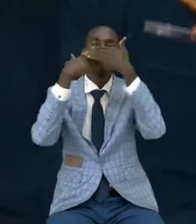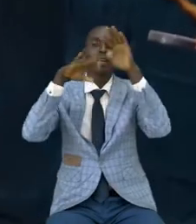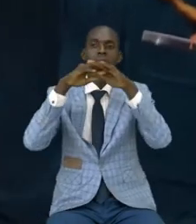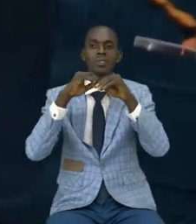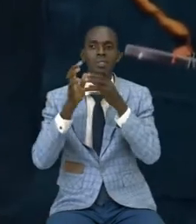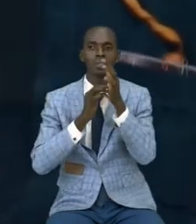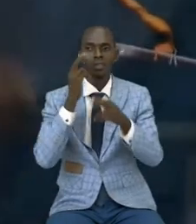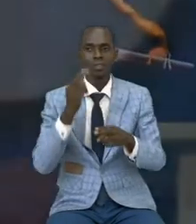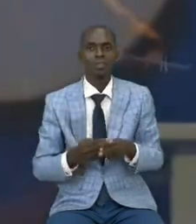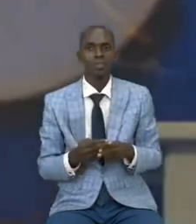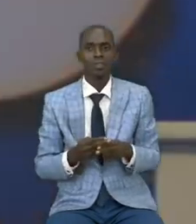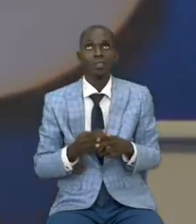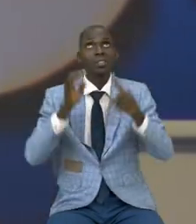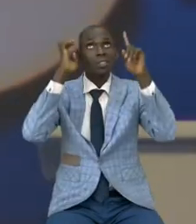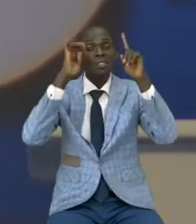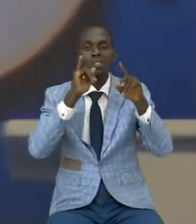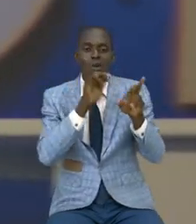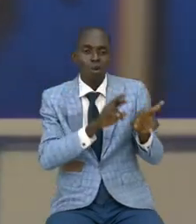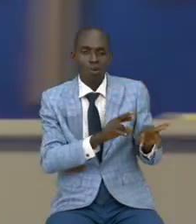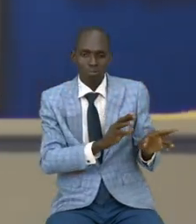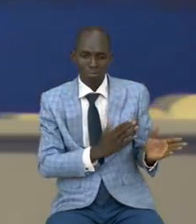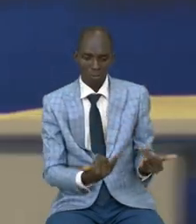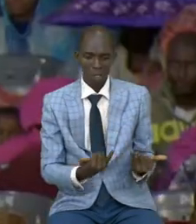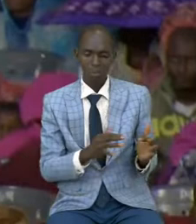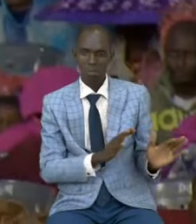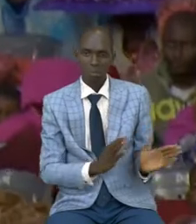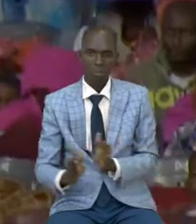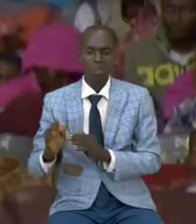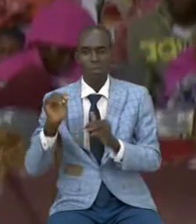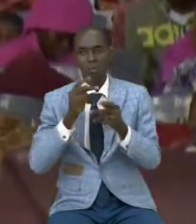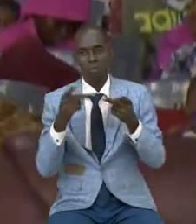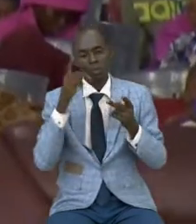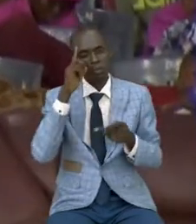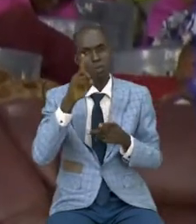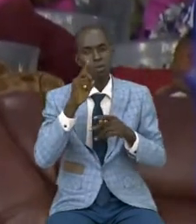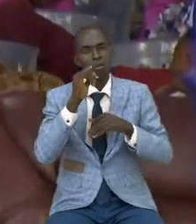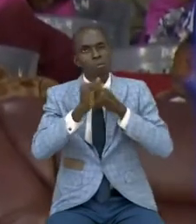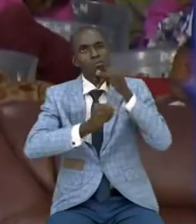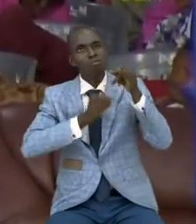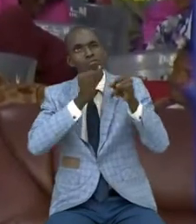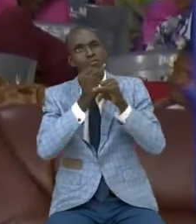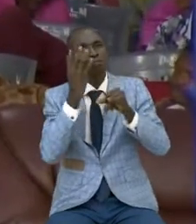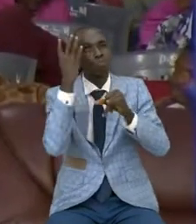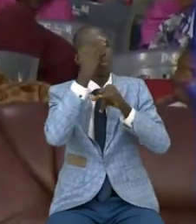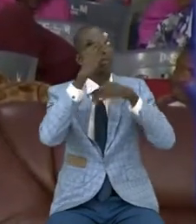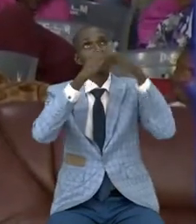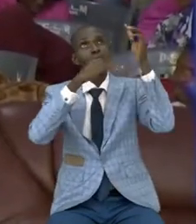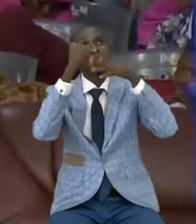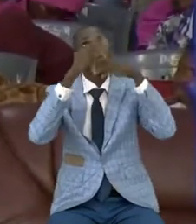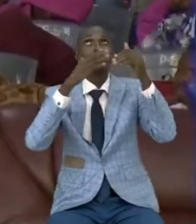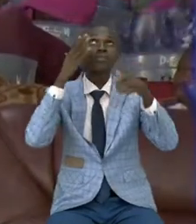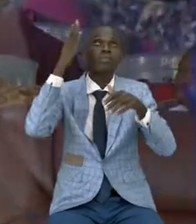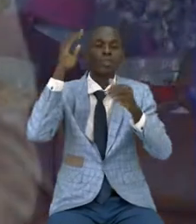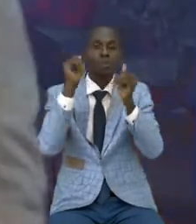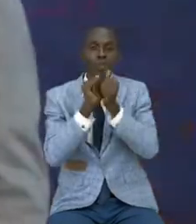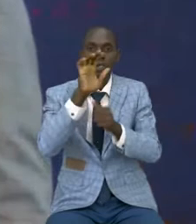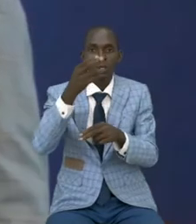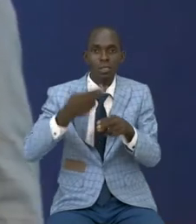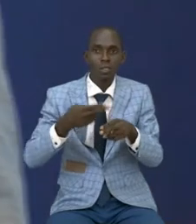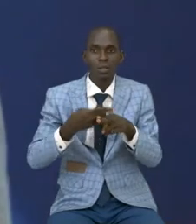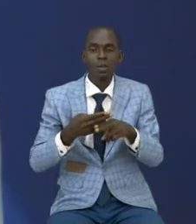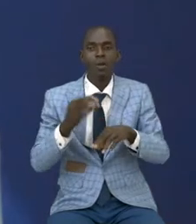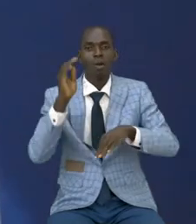it's already preparing the place for you a mansion with your name on the top of that mansion in